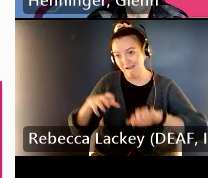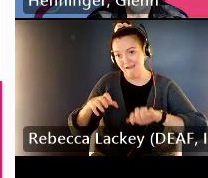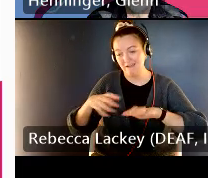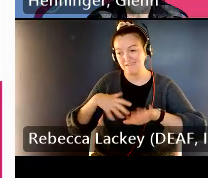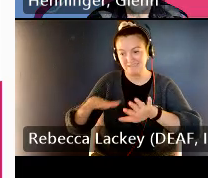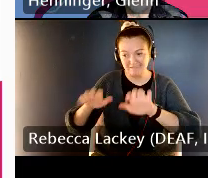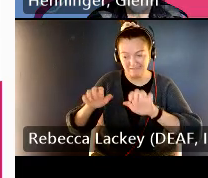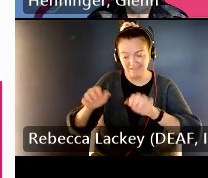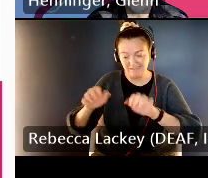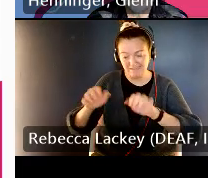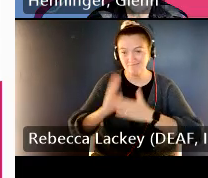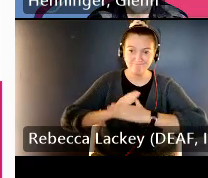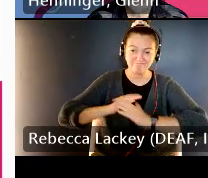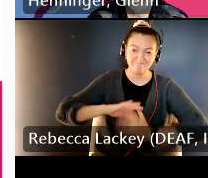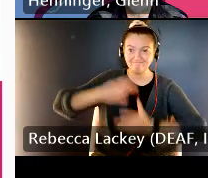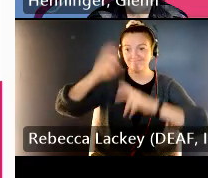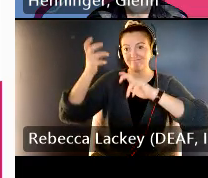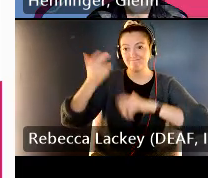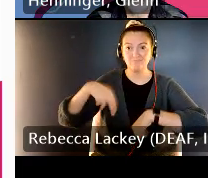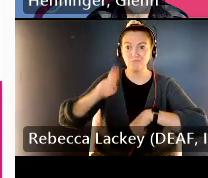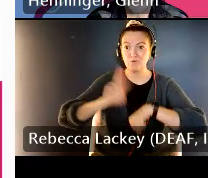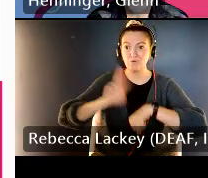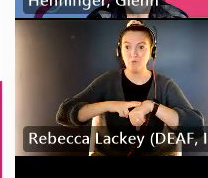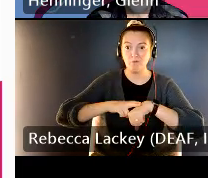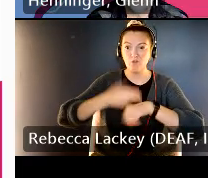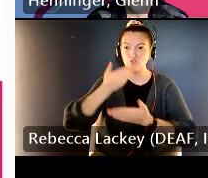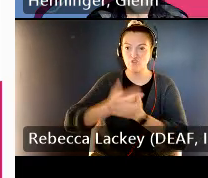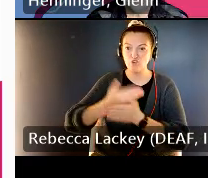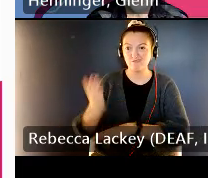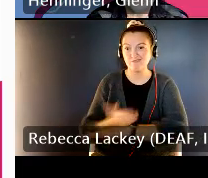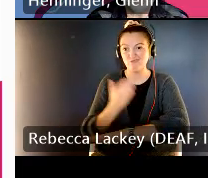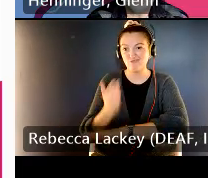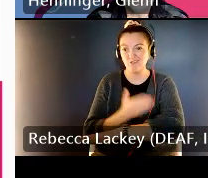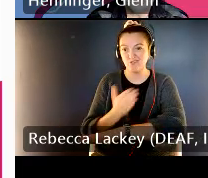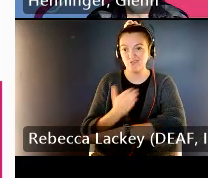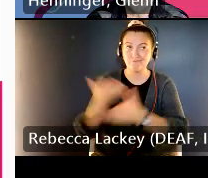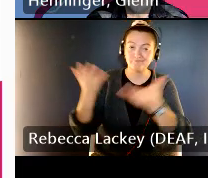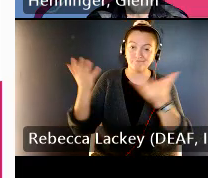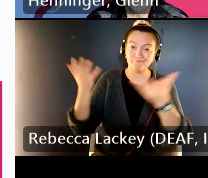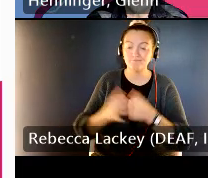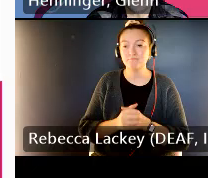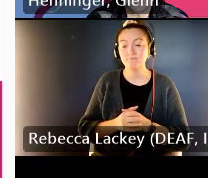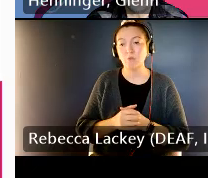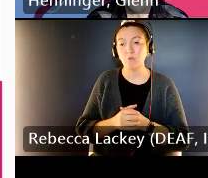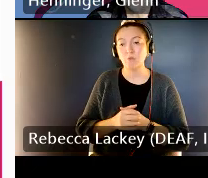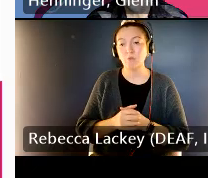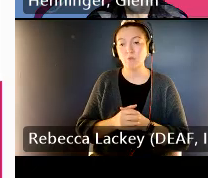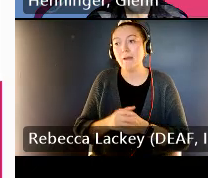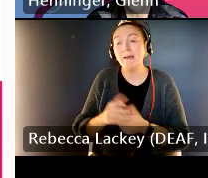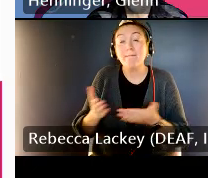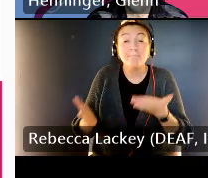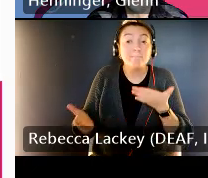interfere with the normal good construction. So it's they might be able to do some work,